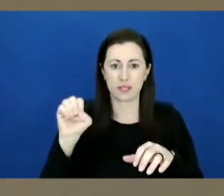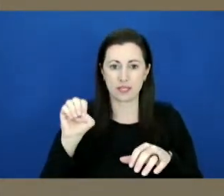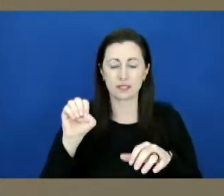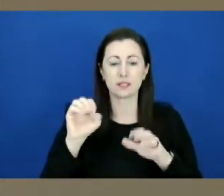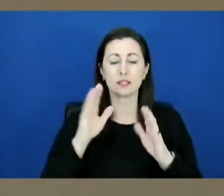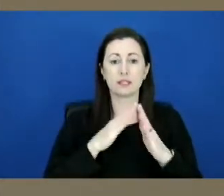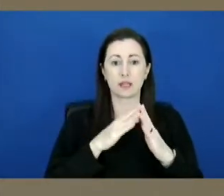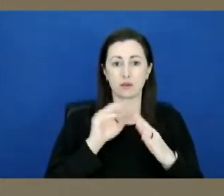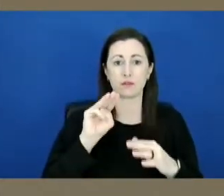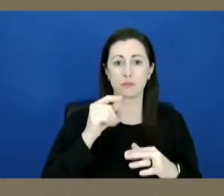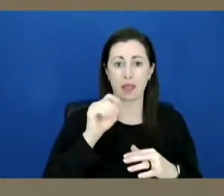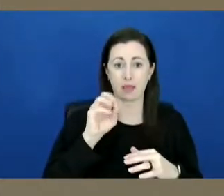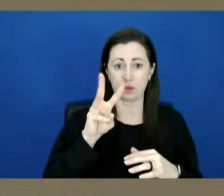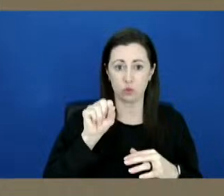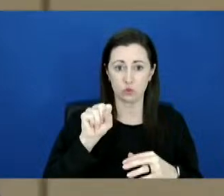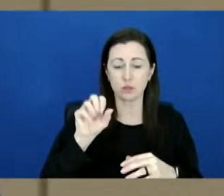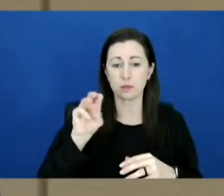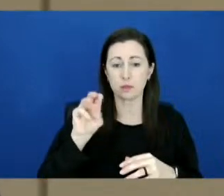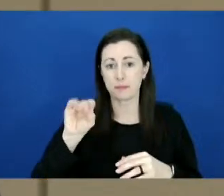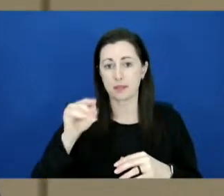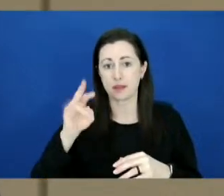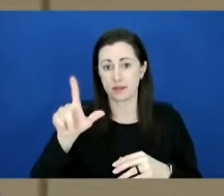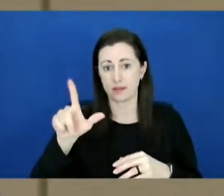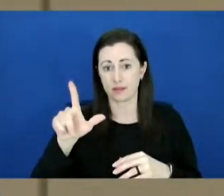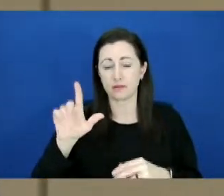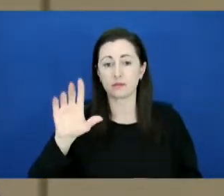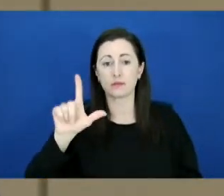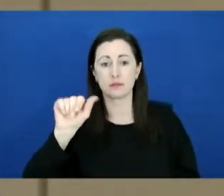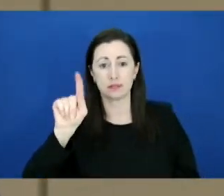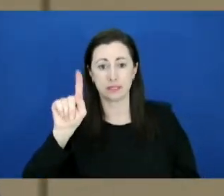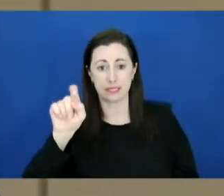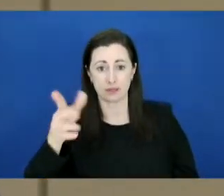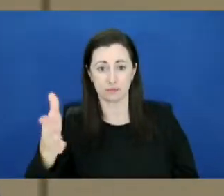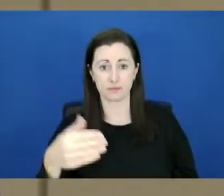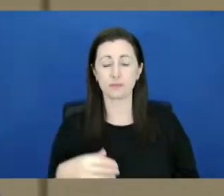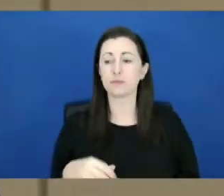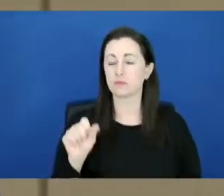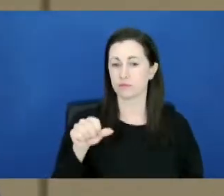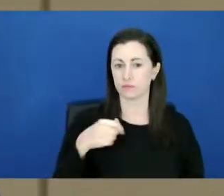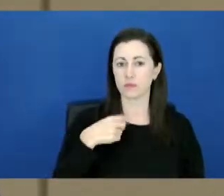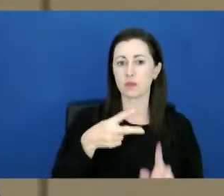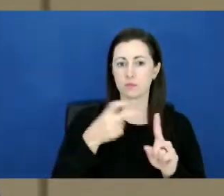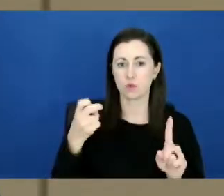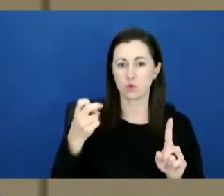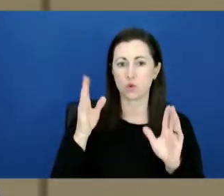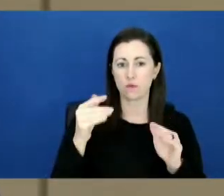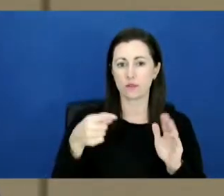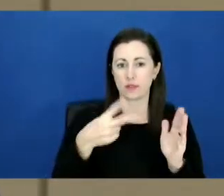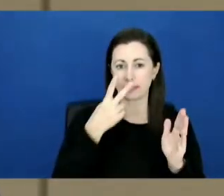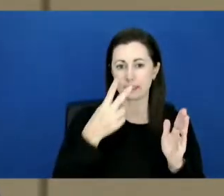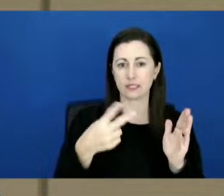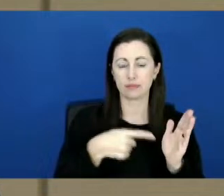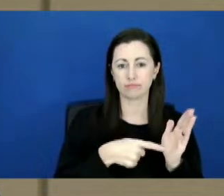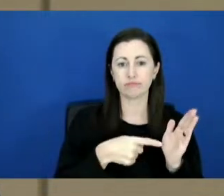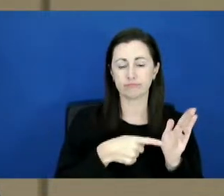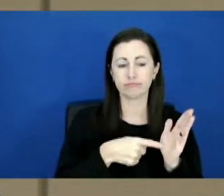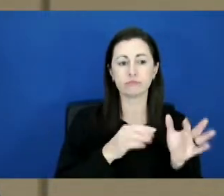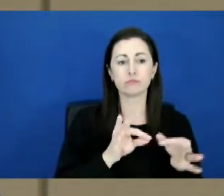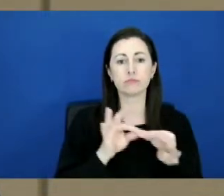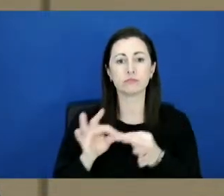SYSTEM STORMWATER FEES AMENDMENT FOR THE CITY OF CHARLOTTE, TOWN OF MATTHEWS AND TOWN OF MINT HILL, COMMISSIONER LEAKE.